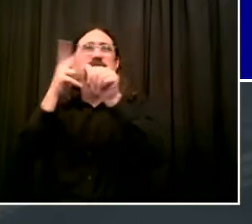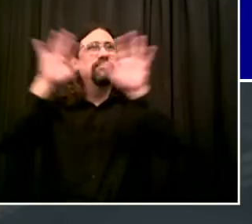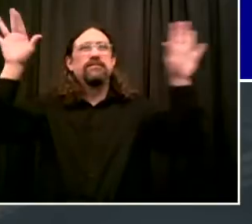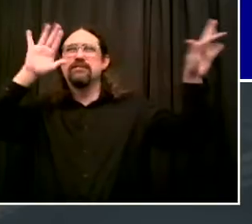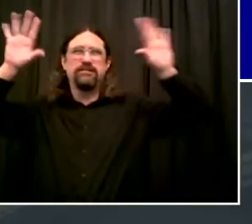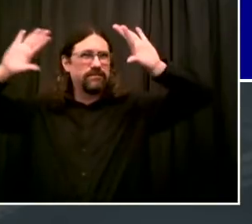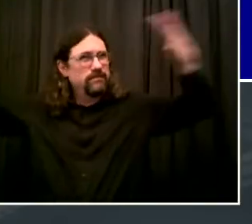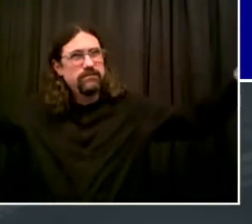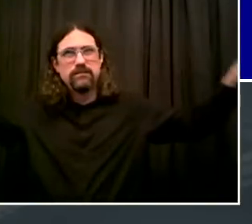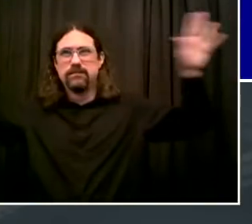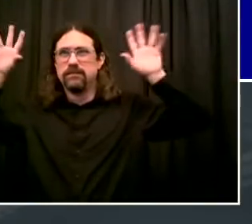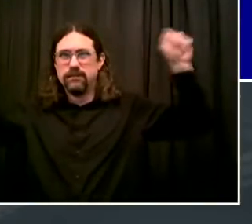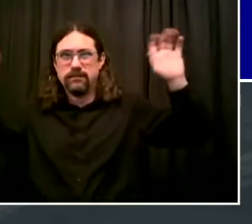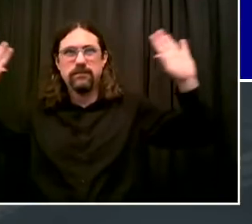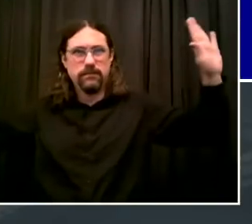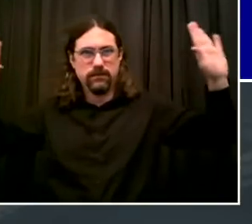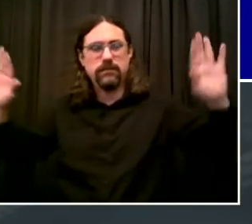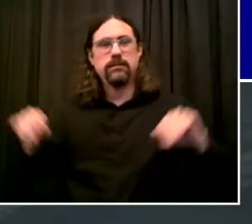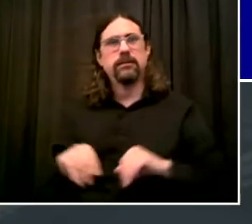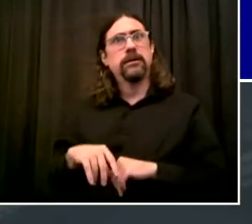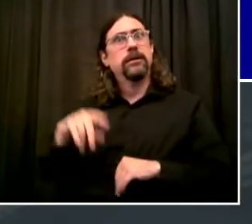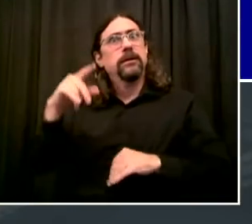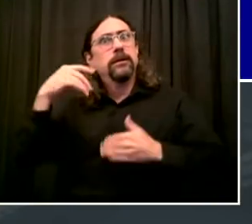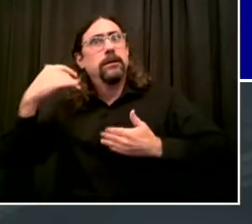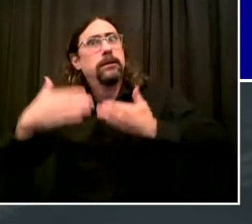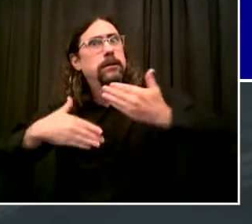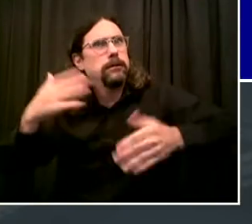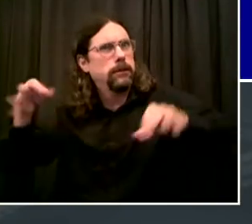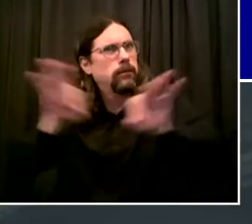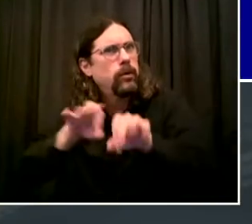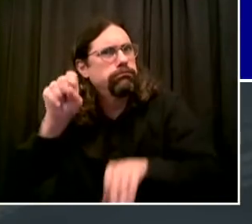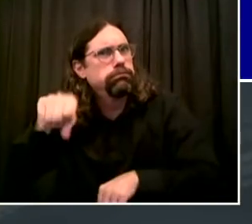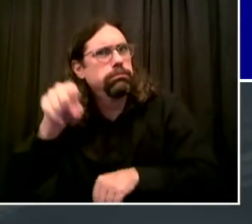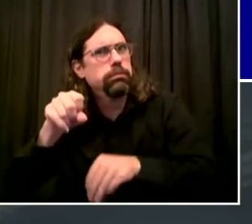RESTART THE RECOVERY OF OUR ECONOMY AND WHILE álbWE BRING